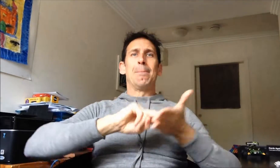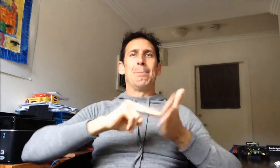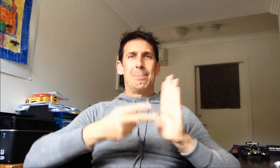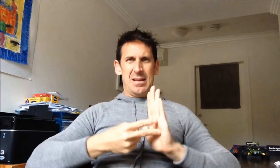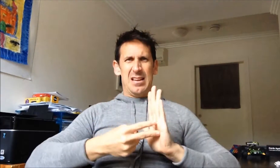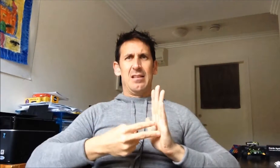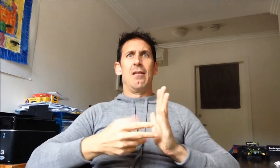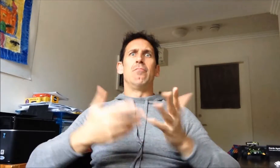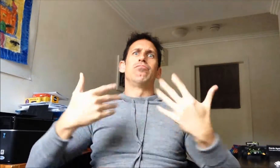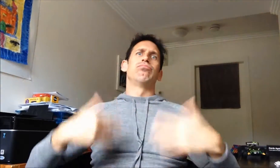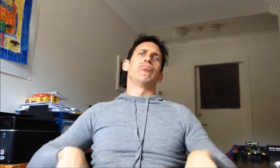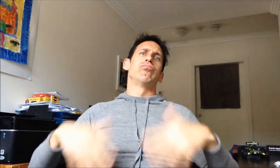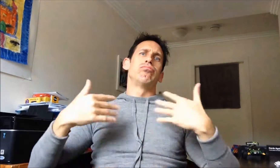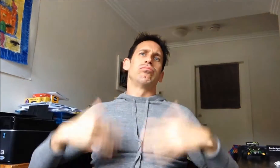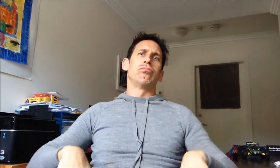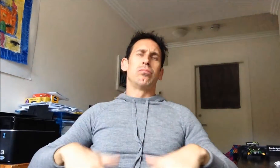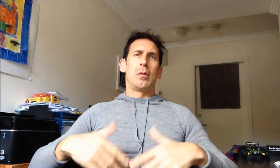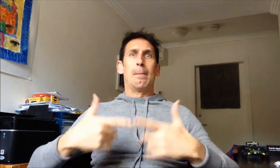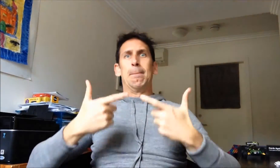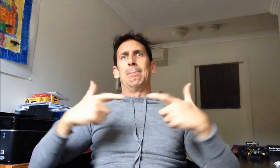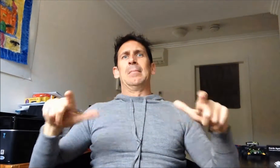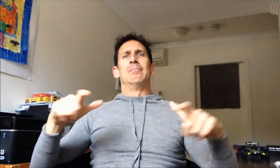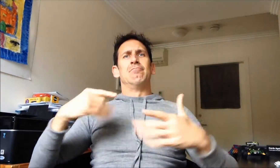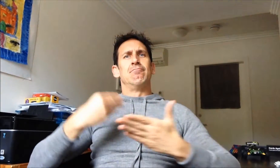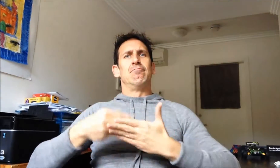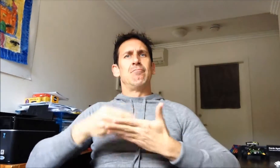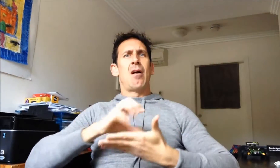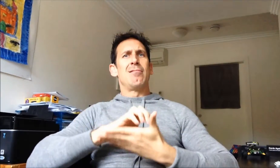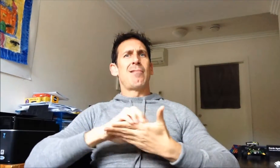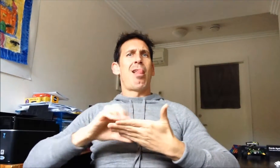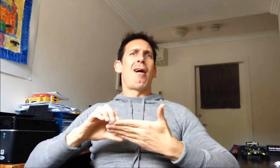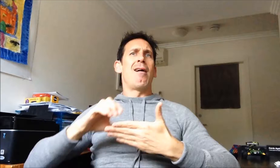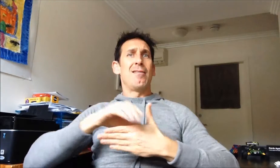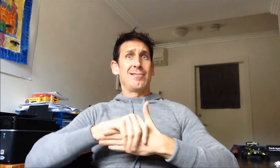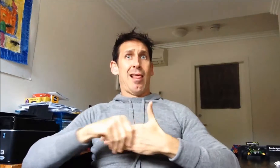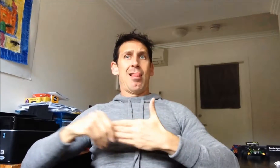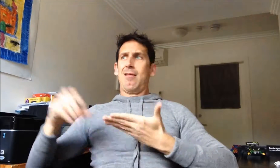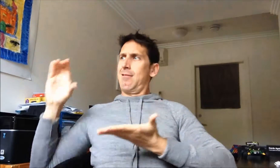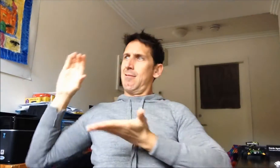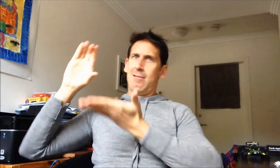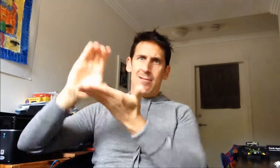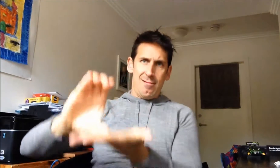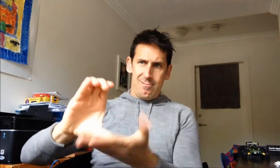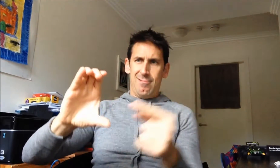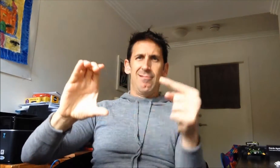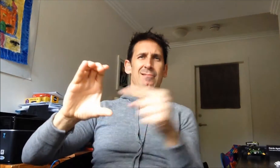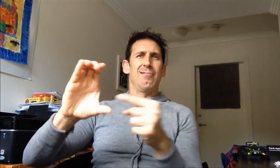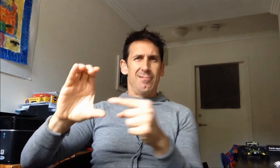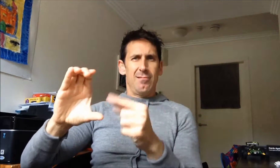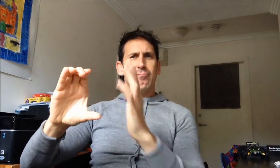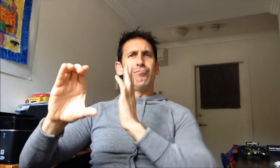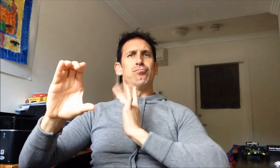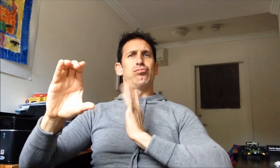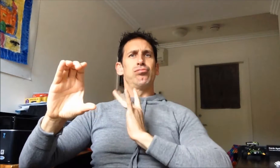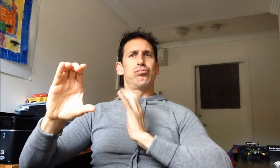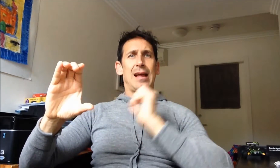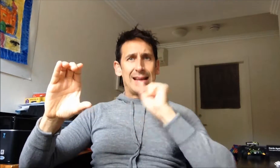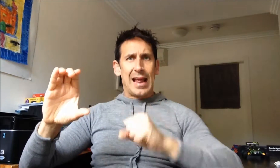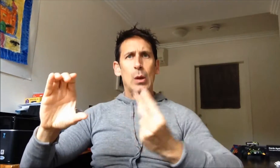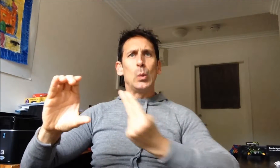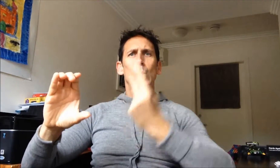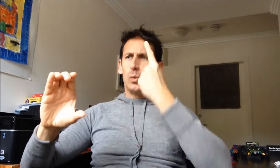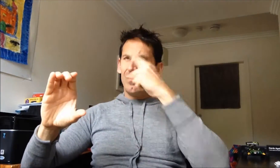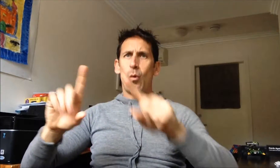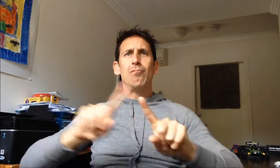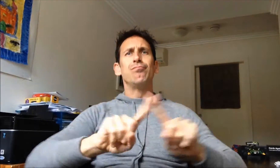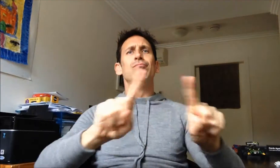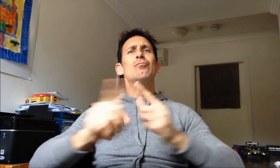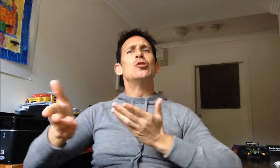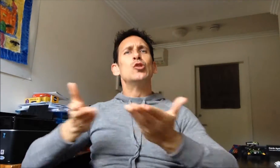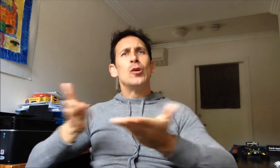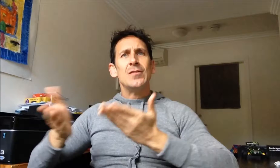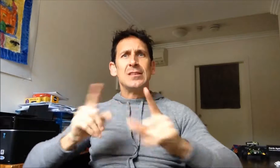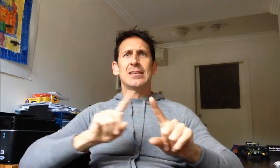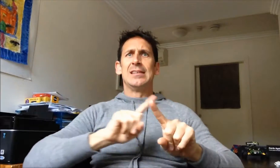It will mean a significant amount of funding that can be used for different types of services